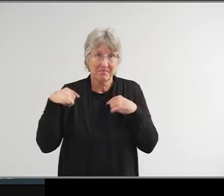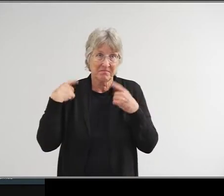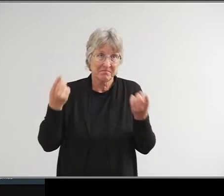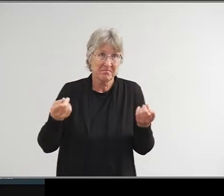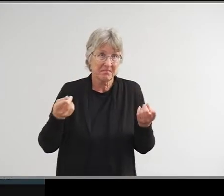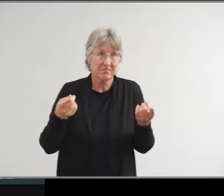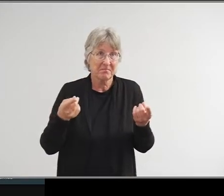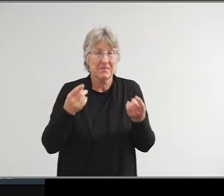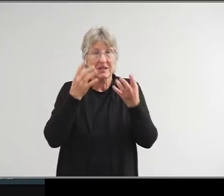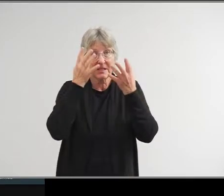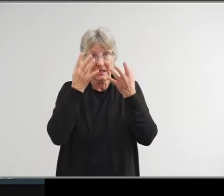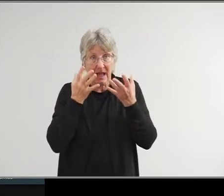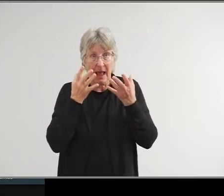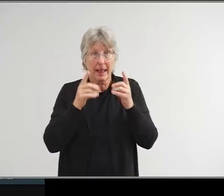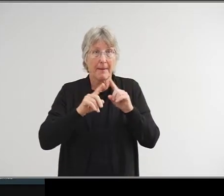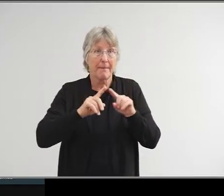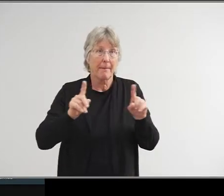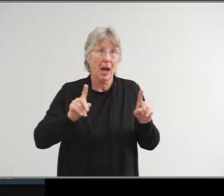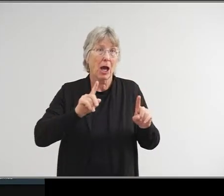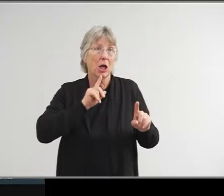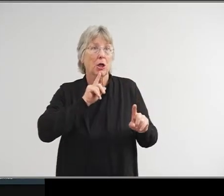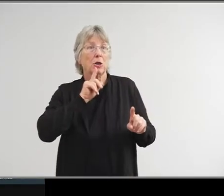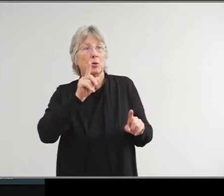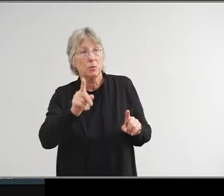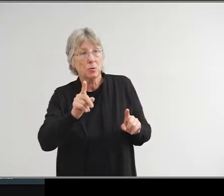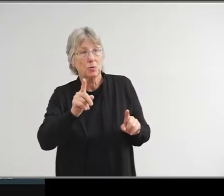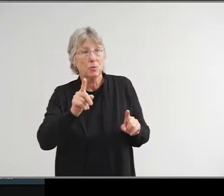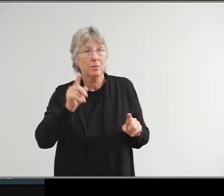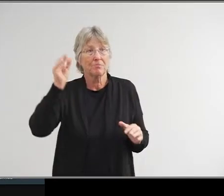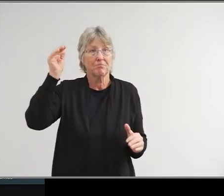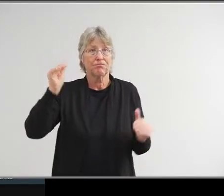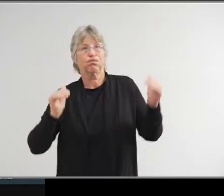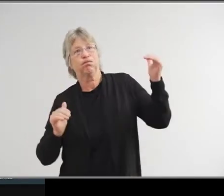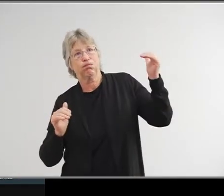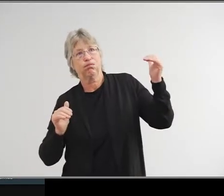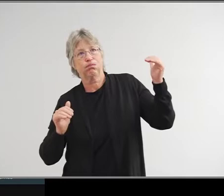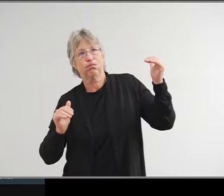but true the disproportionate impact of COVID and deaths